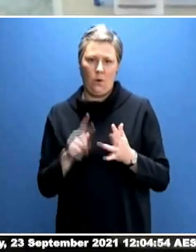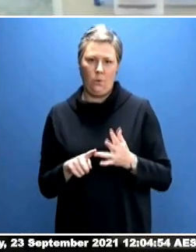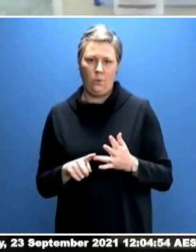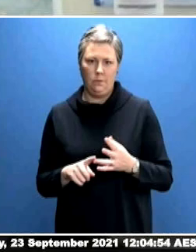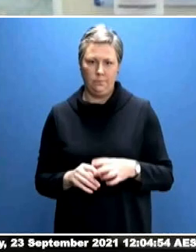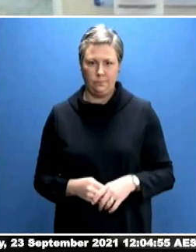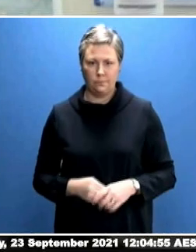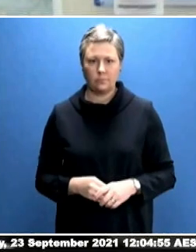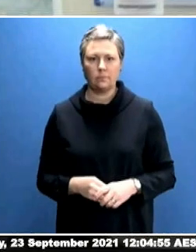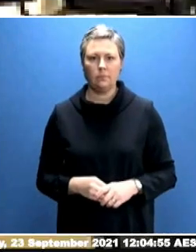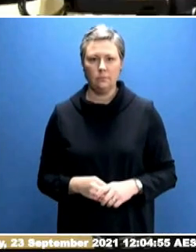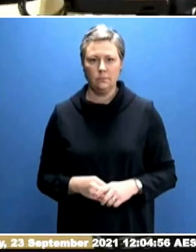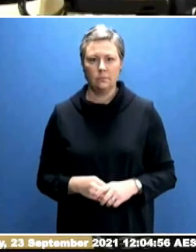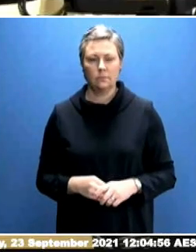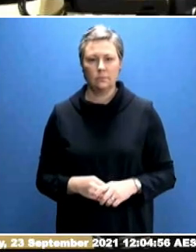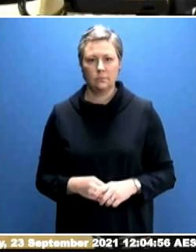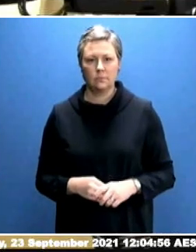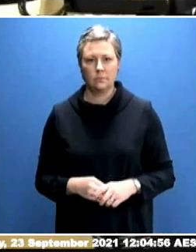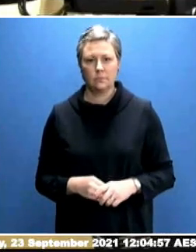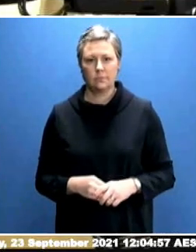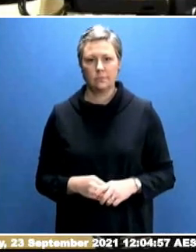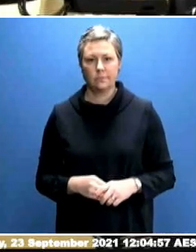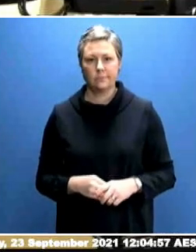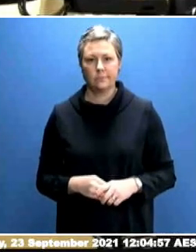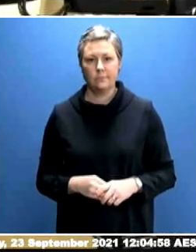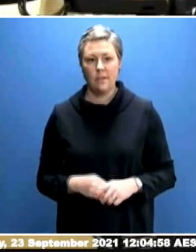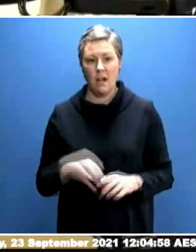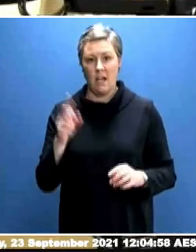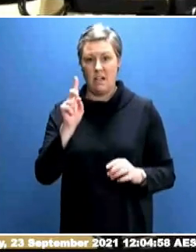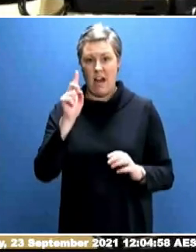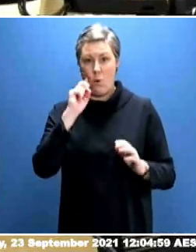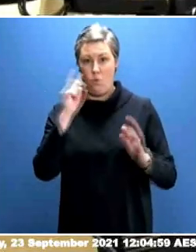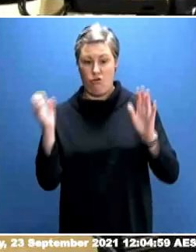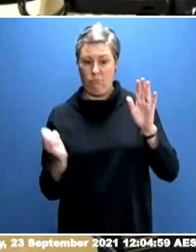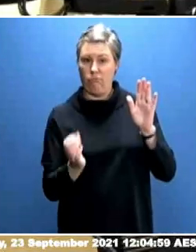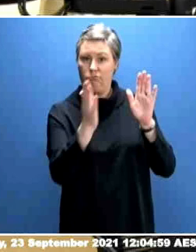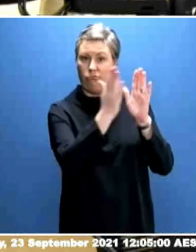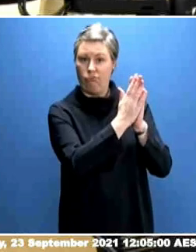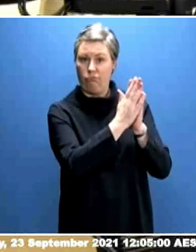I might bring up those letters and take you to some parts of them